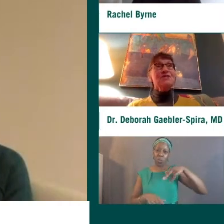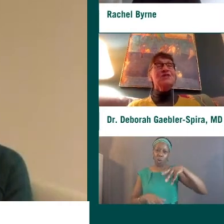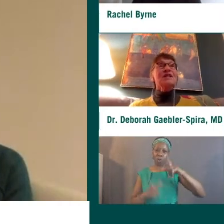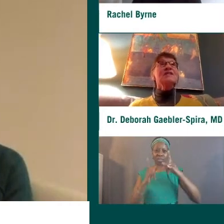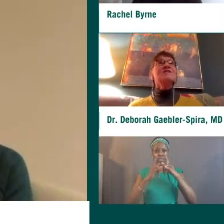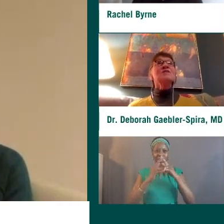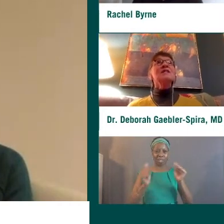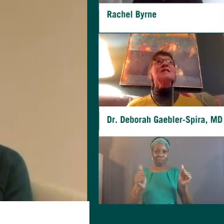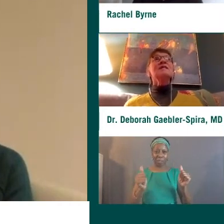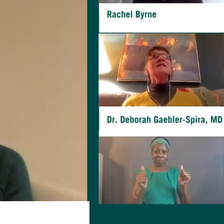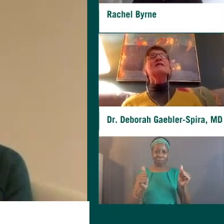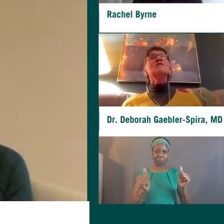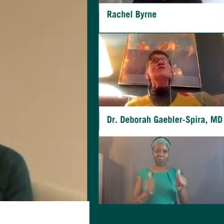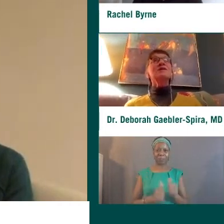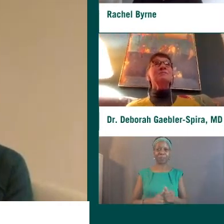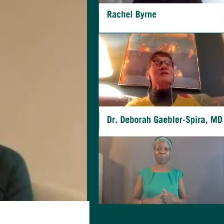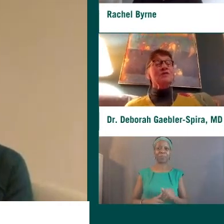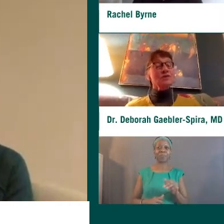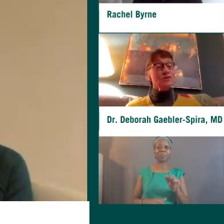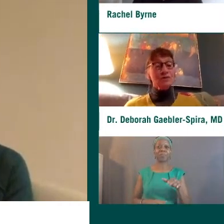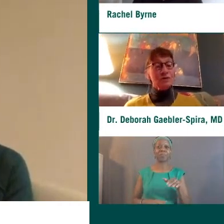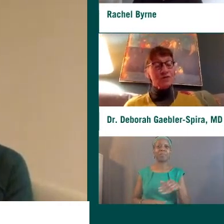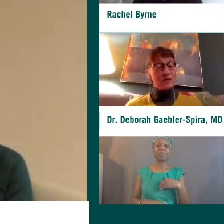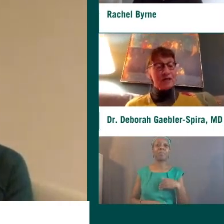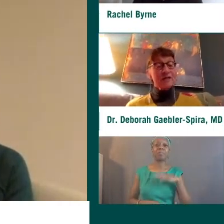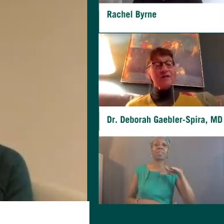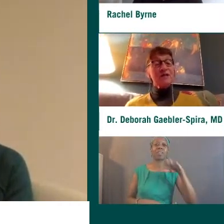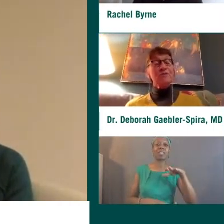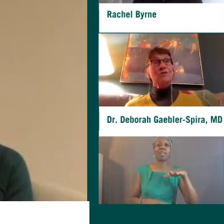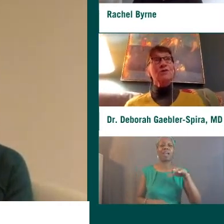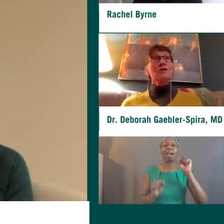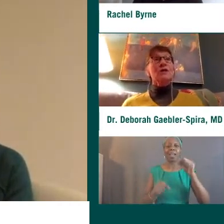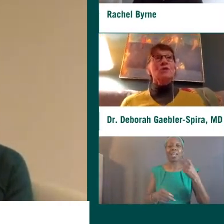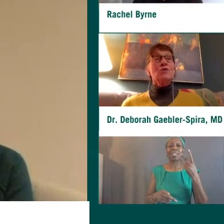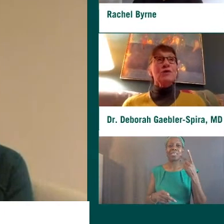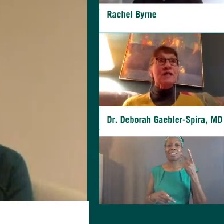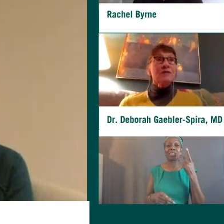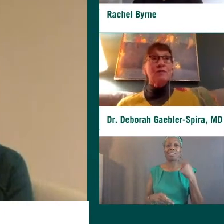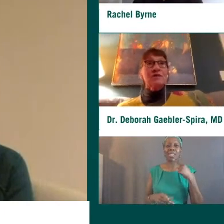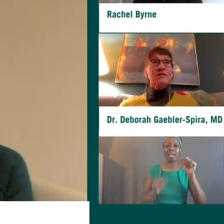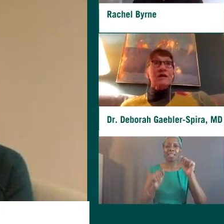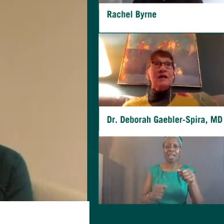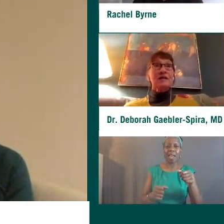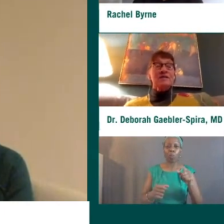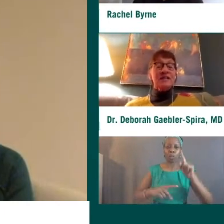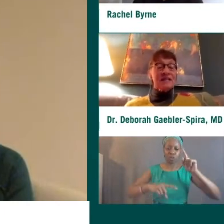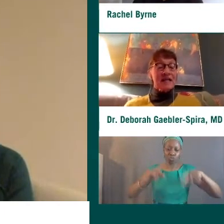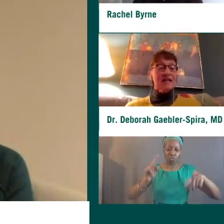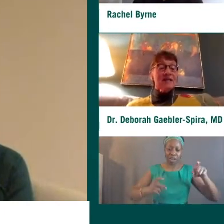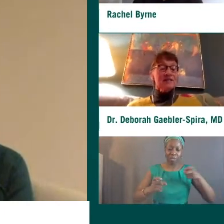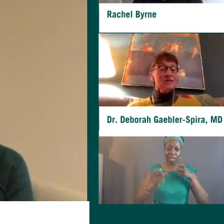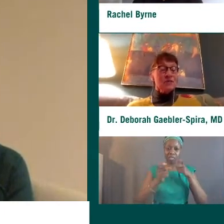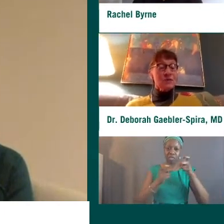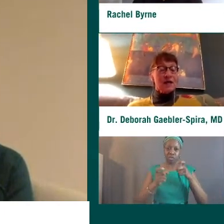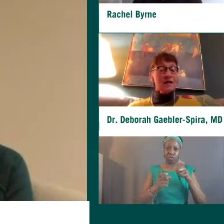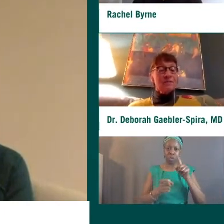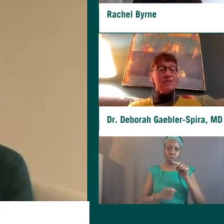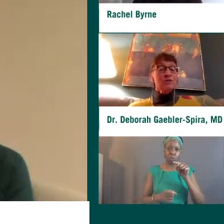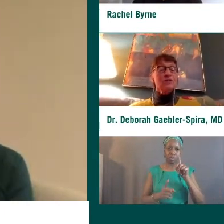Rachel, I can say that is a randomized controlled trial that we're working with the Canadians.